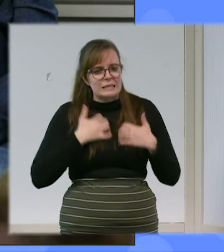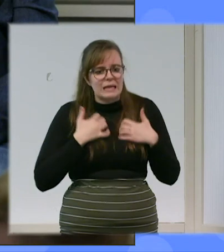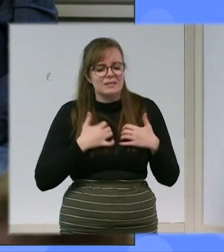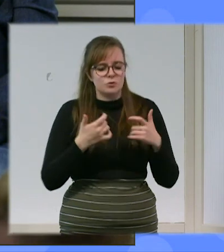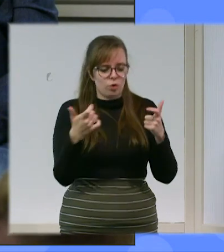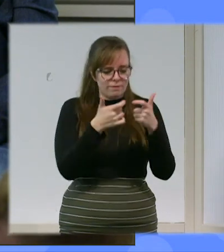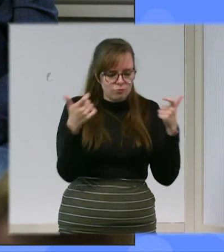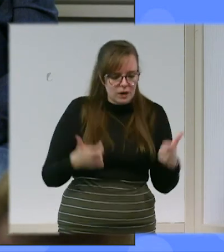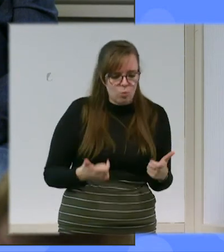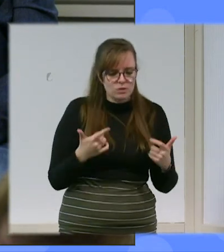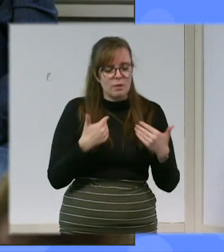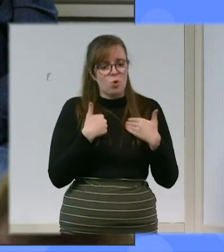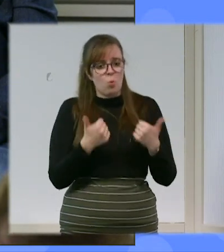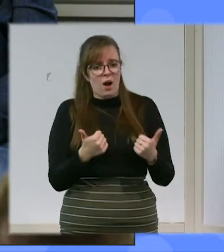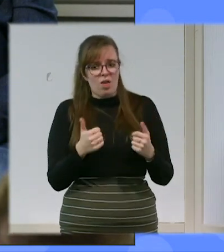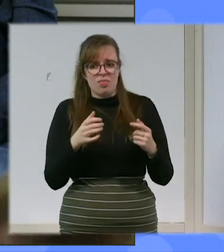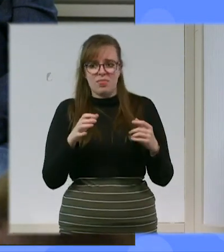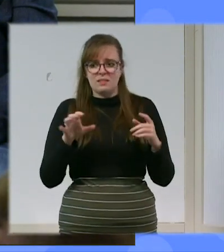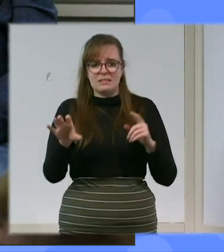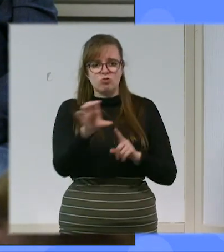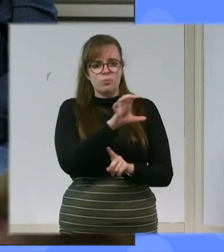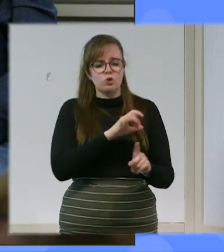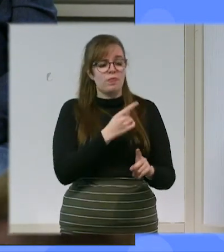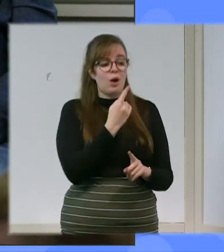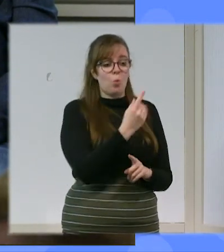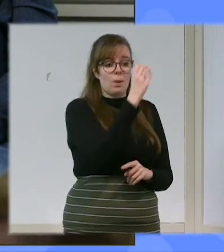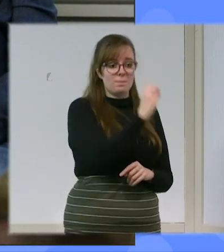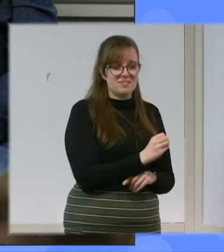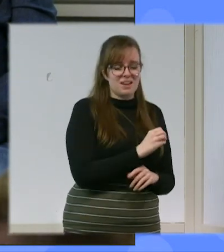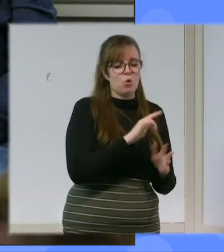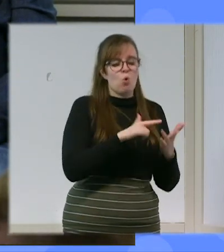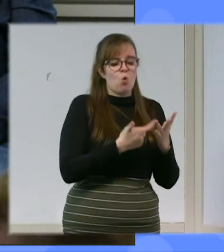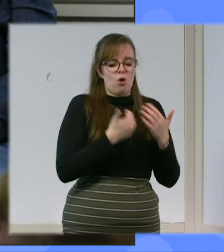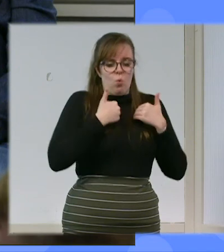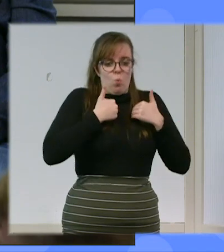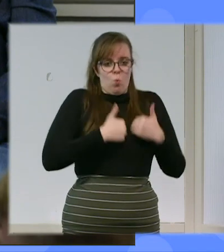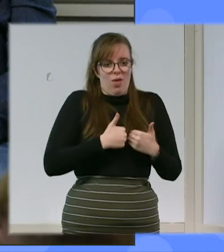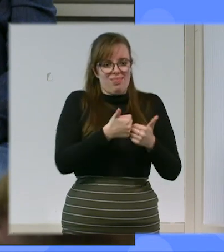the world distribution among the 1% or really wealthy companies individuals and